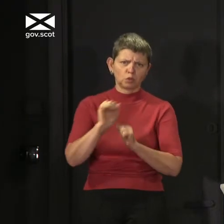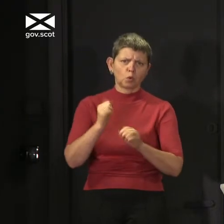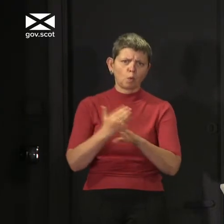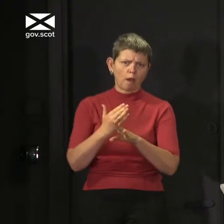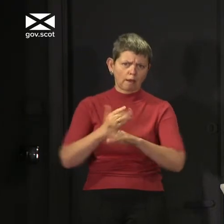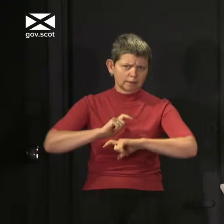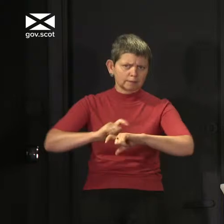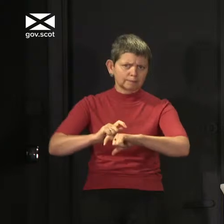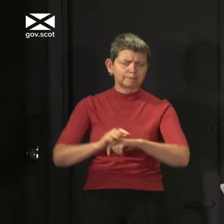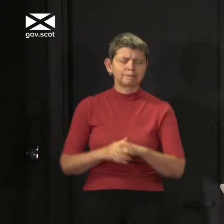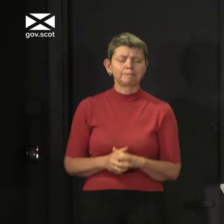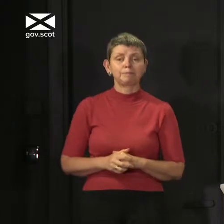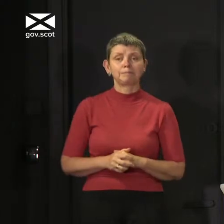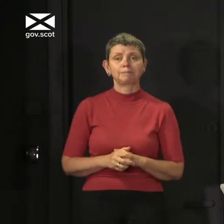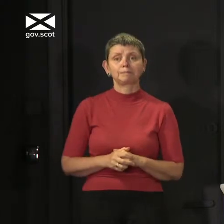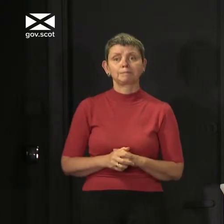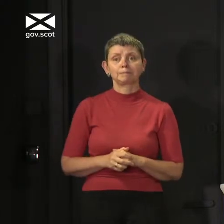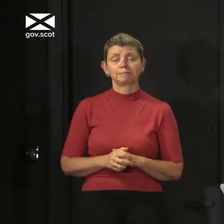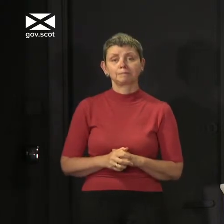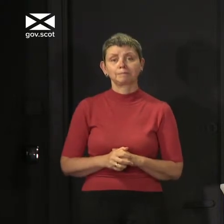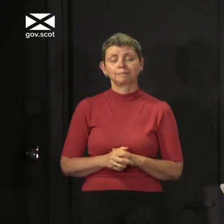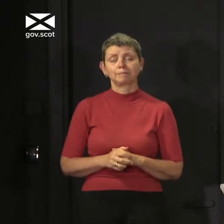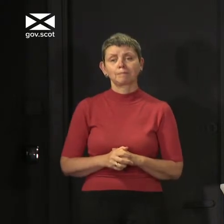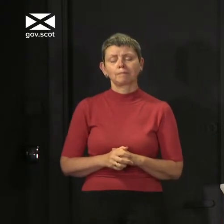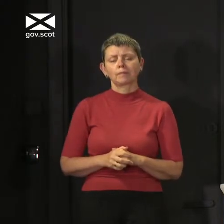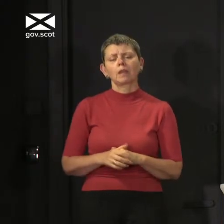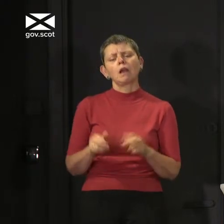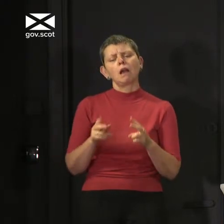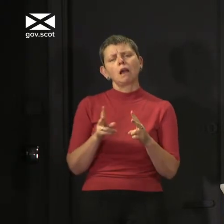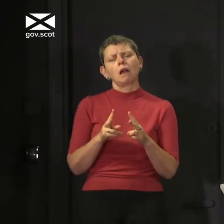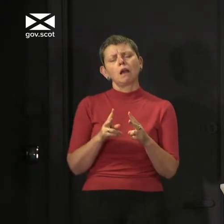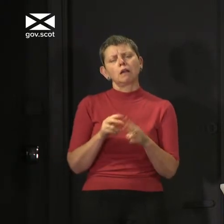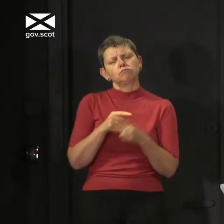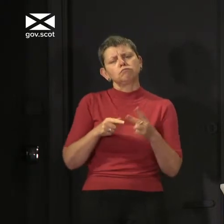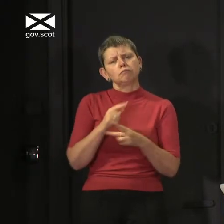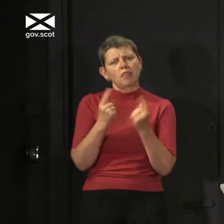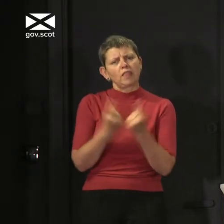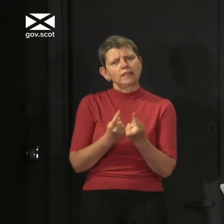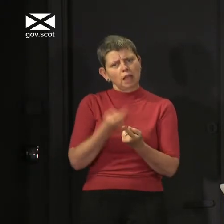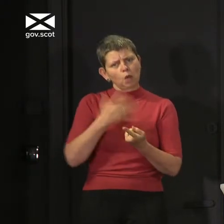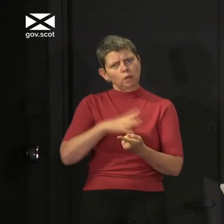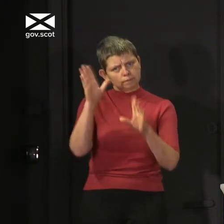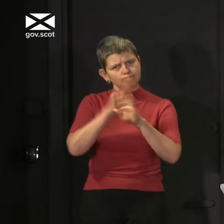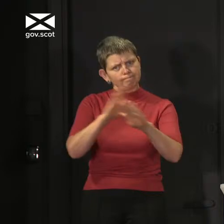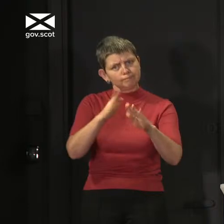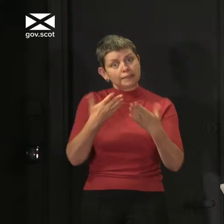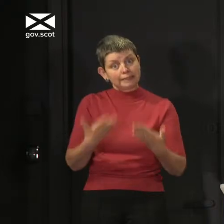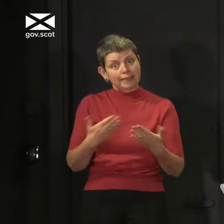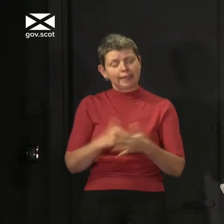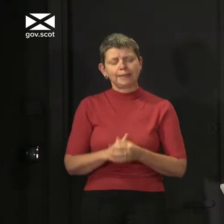Now, I've just got a couple of things I want to speak to you about during this update before